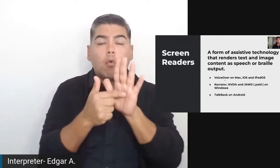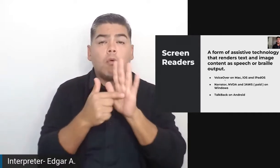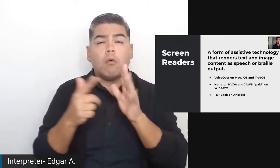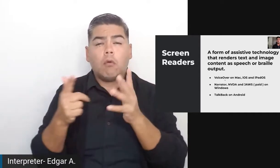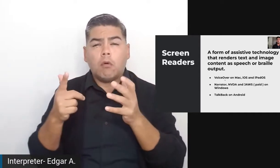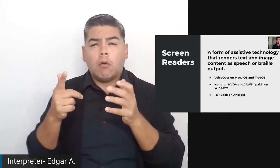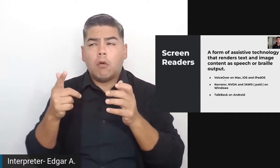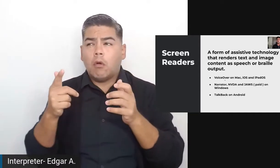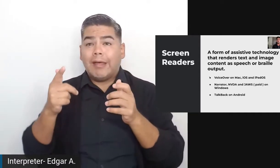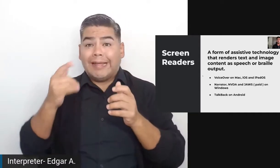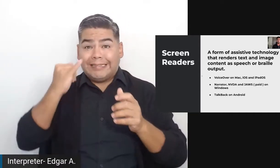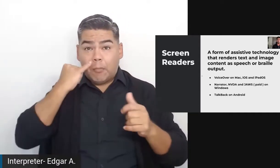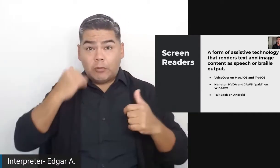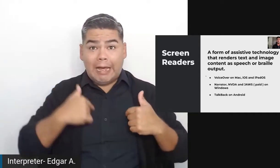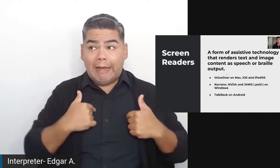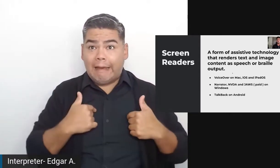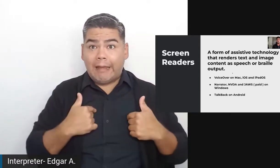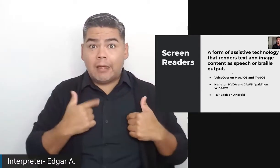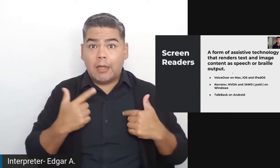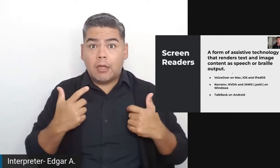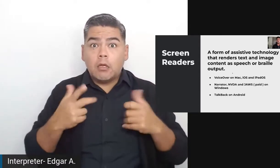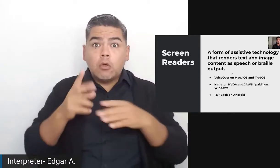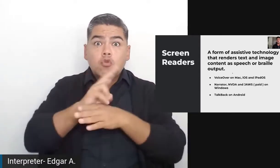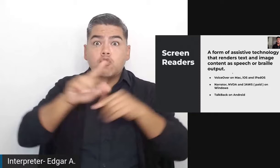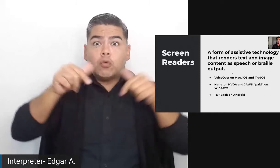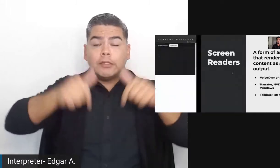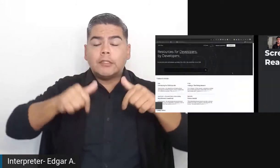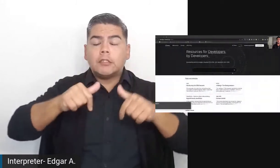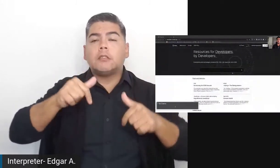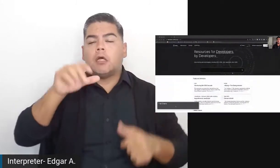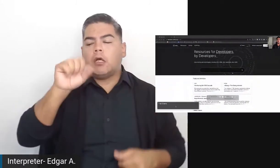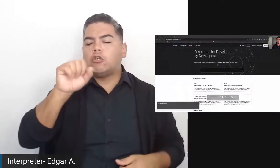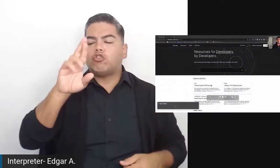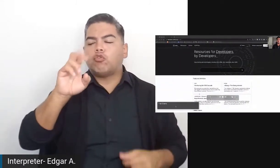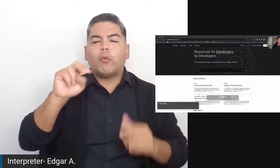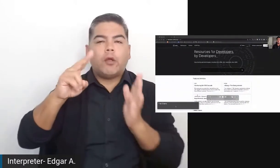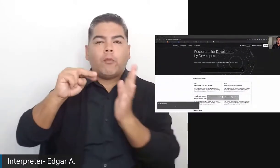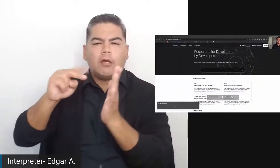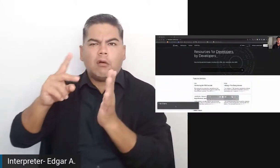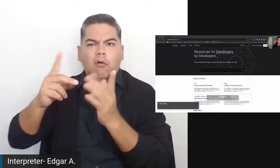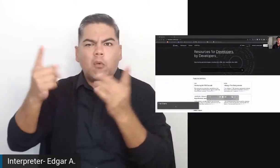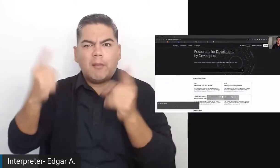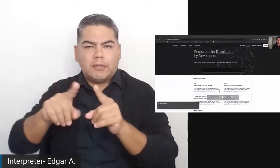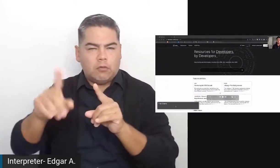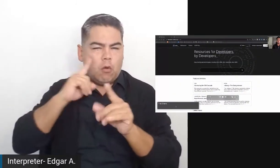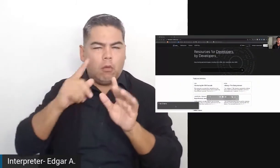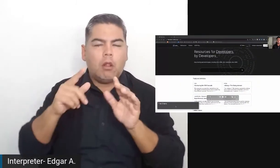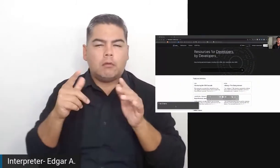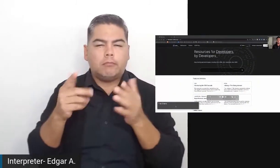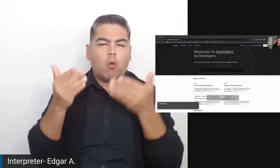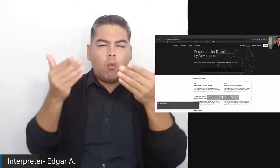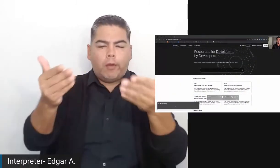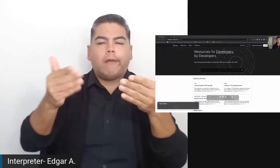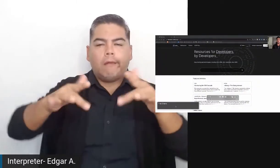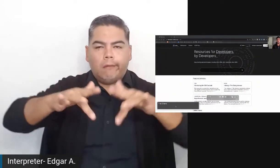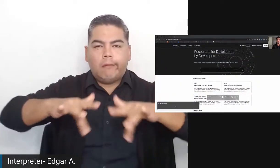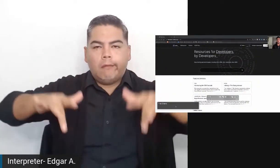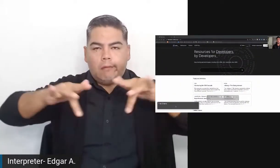to use a screen reader, and how a user actually uses a screen reader. So, let me play this clip for you. [video clip playing]